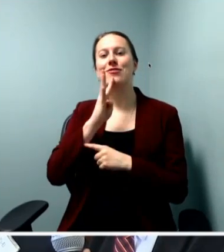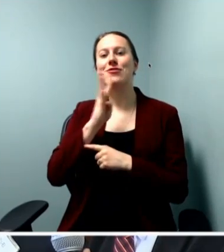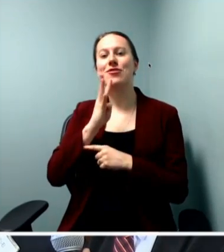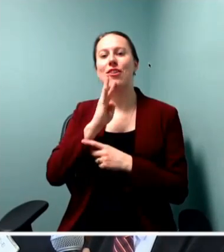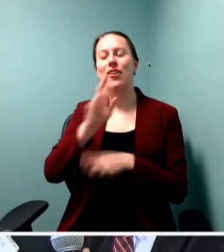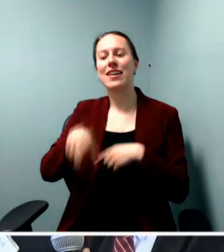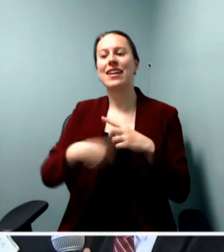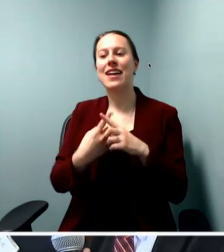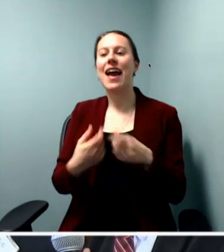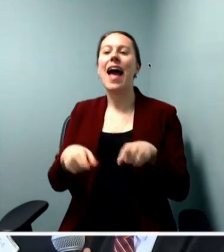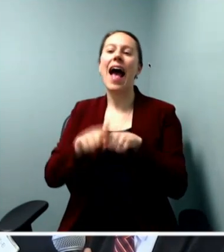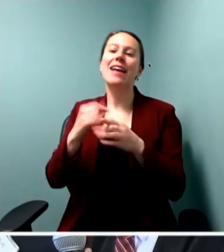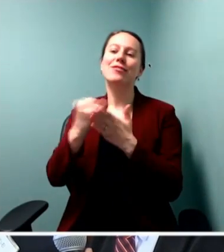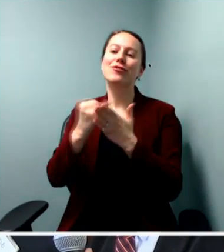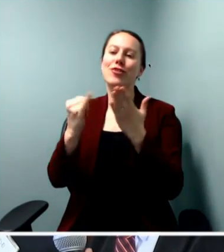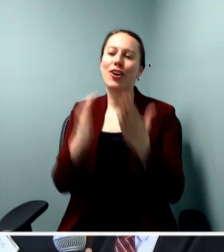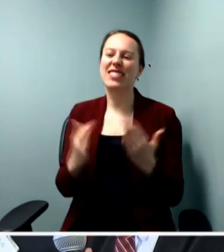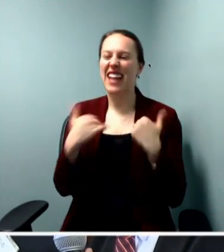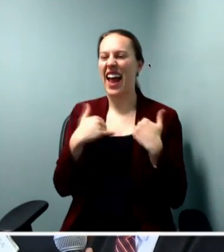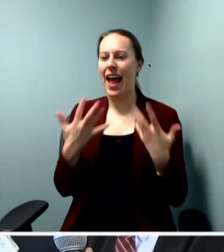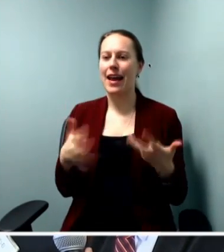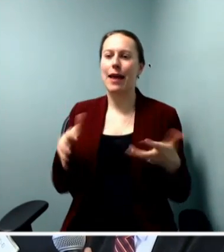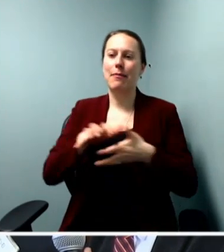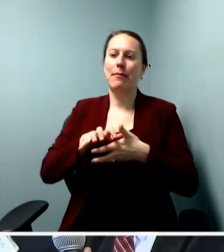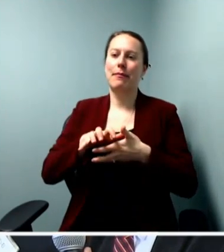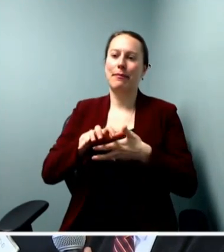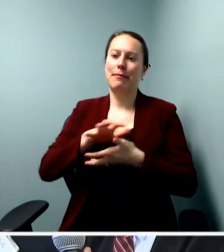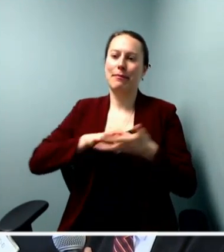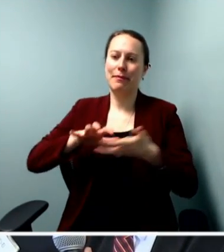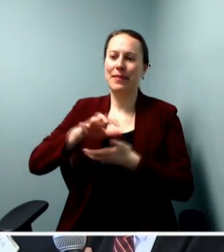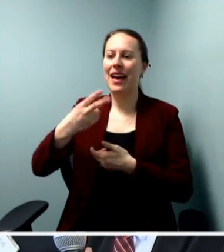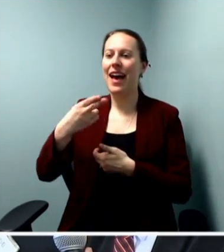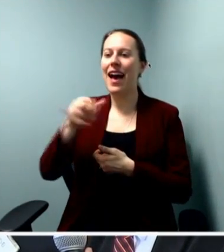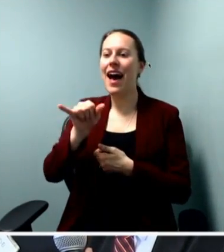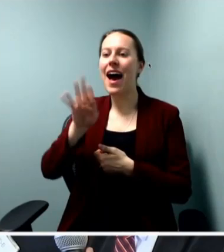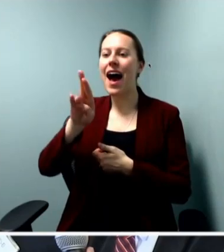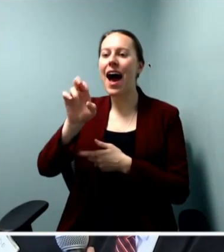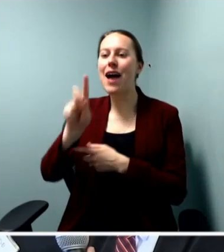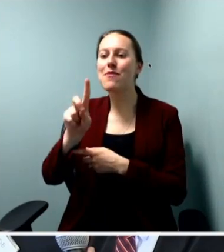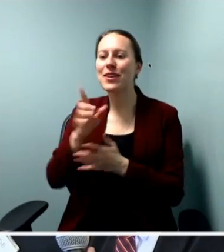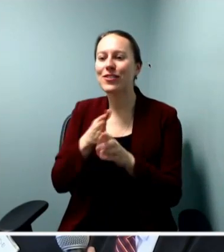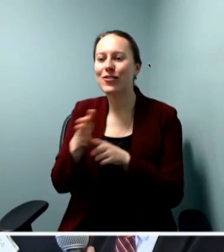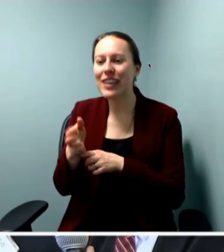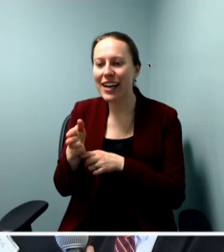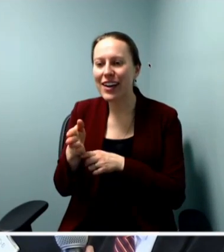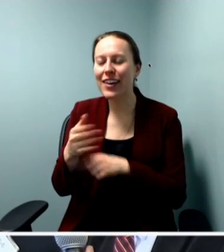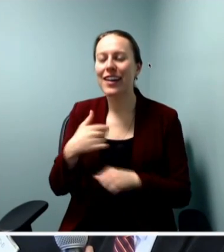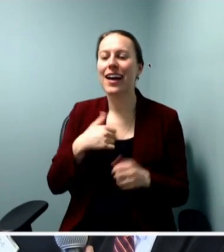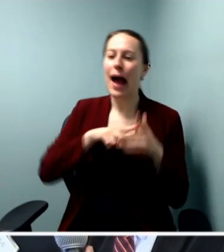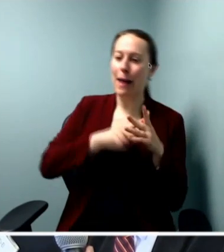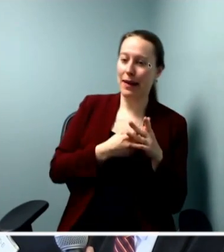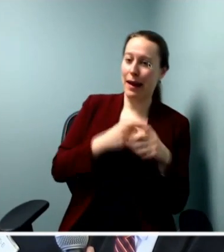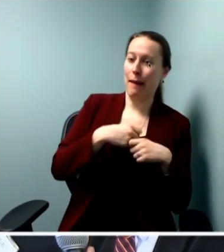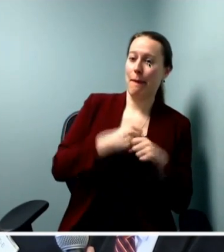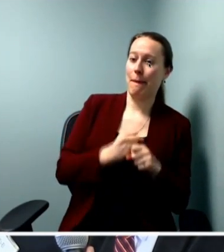I've always had this hybrid career-- [arts administrator-artist]. And so, I began making films on the subject, and I had a book